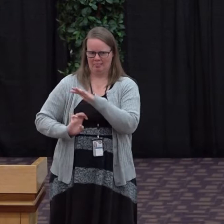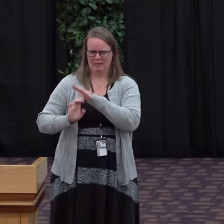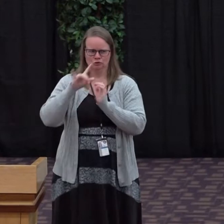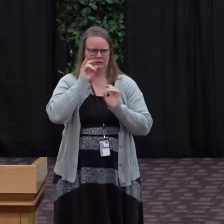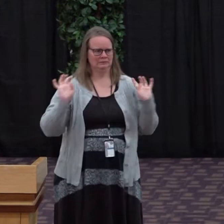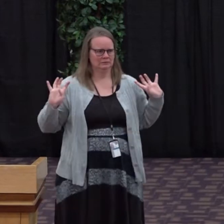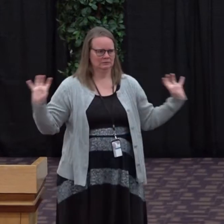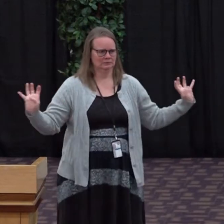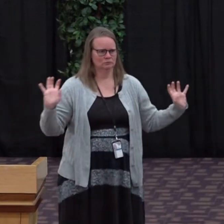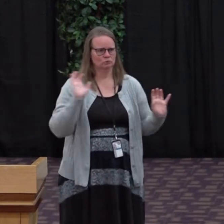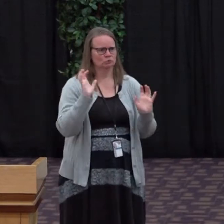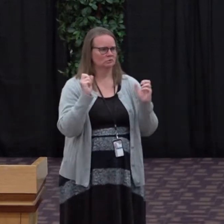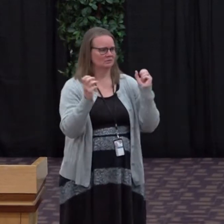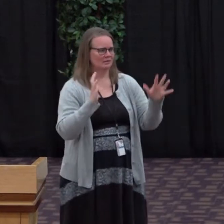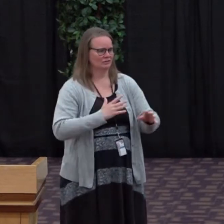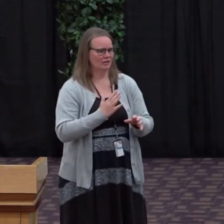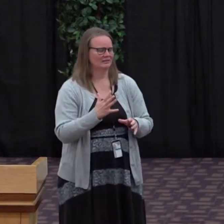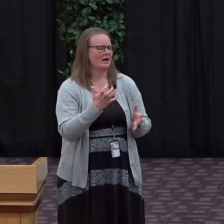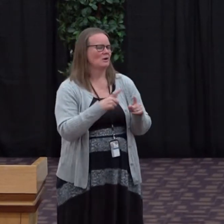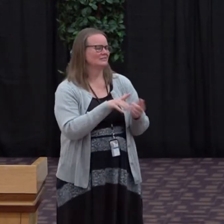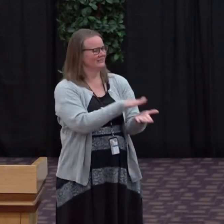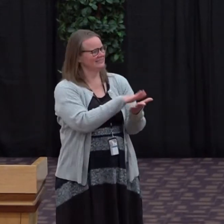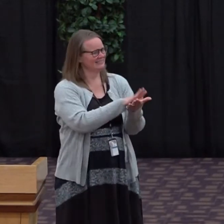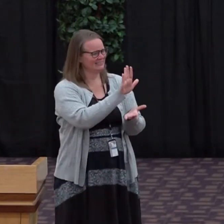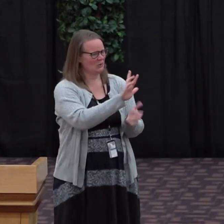And with the elementary kids along side him, they signed a song.